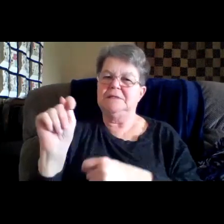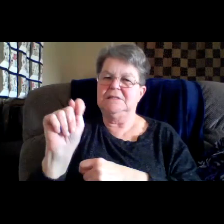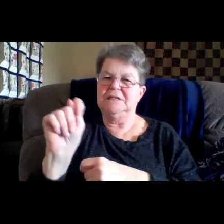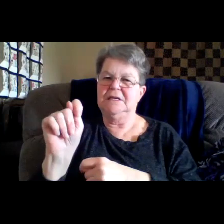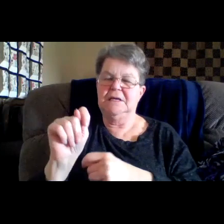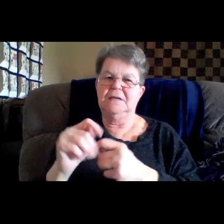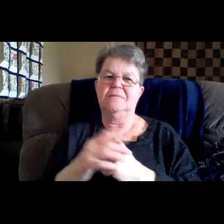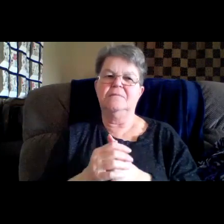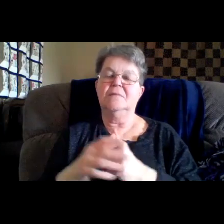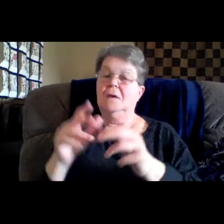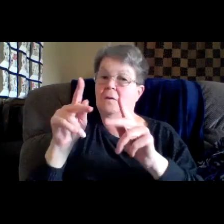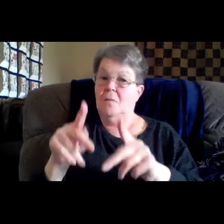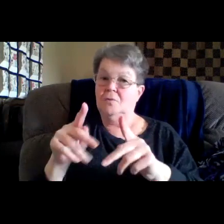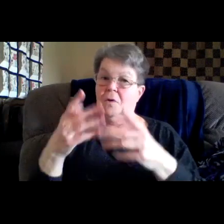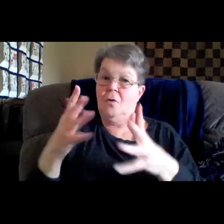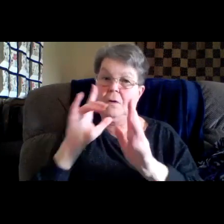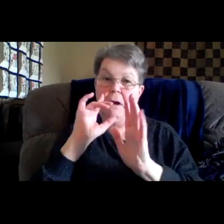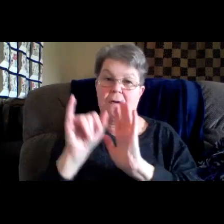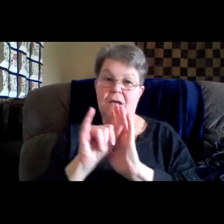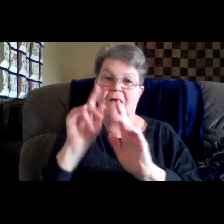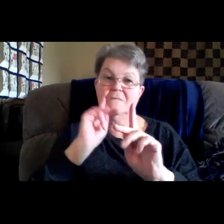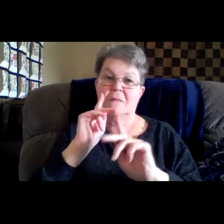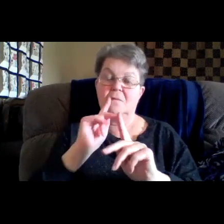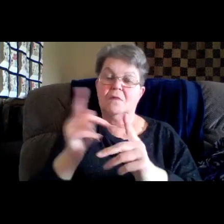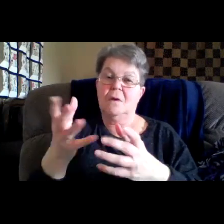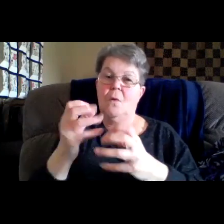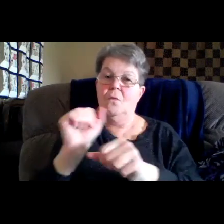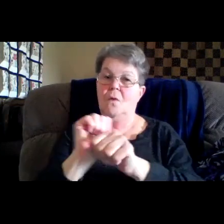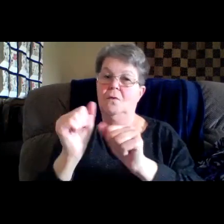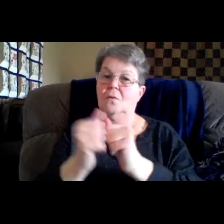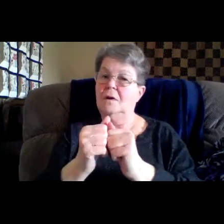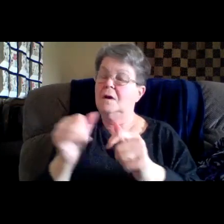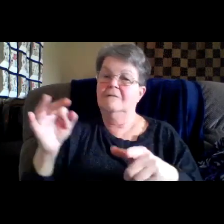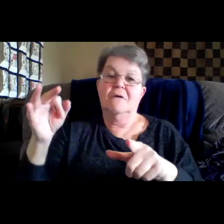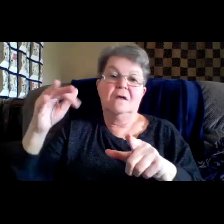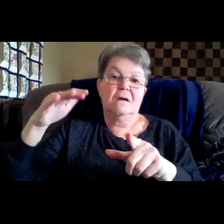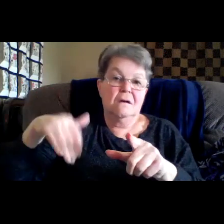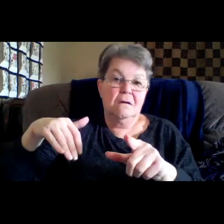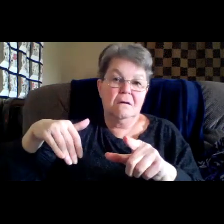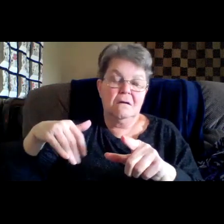So has the person already identified people they want to work with? And if they haven't, I is identify,